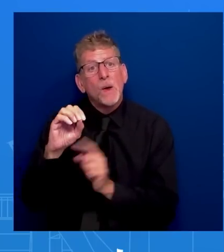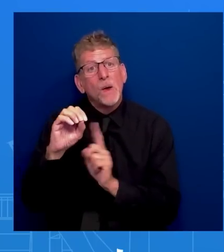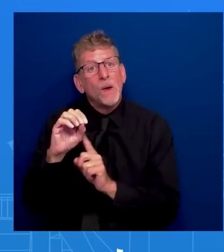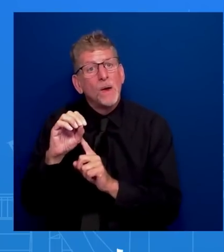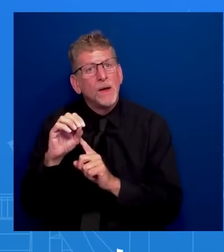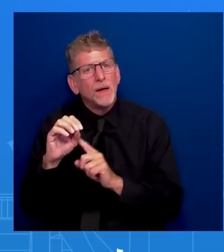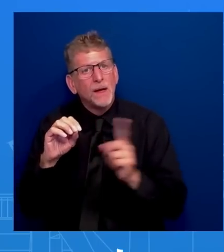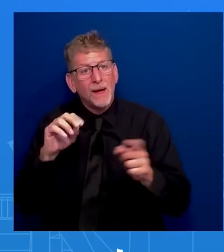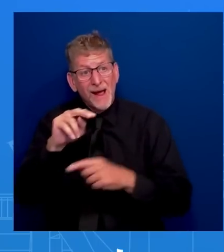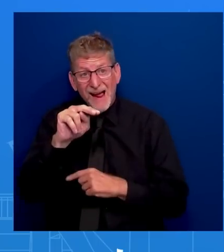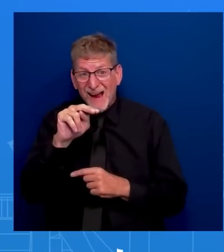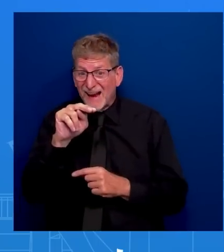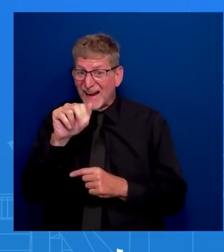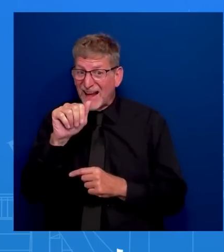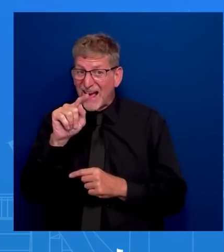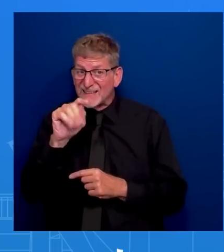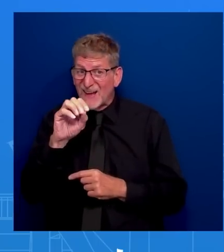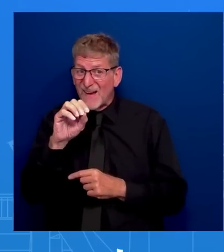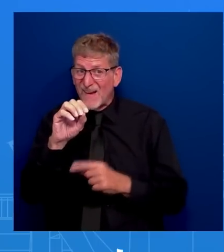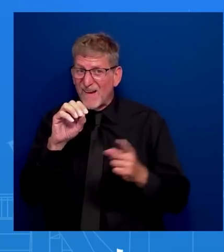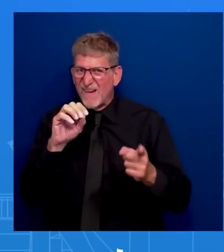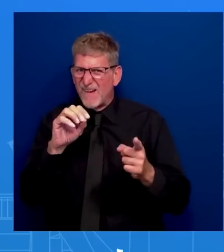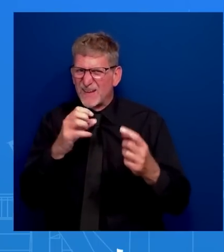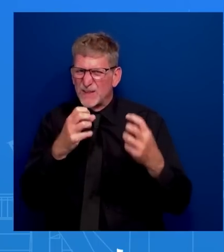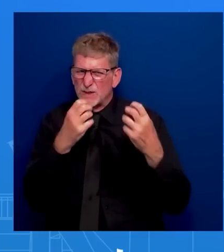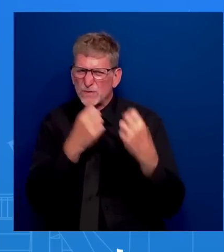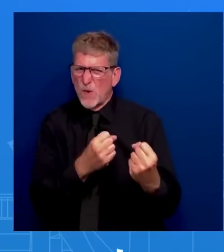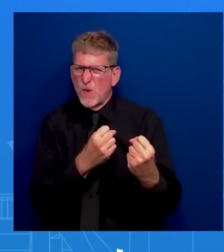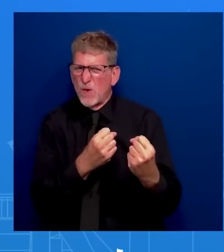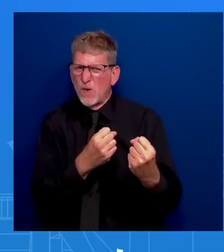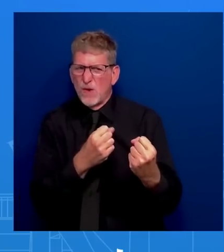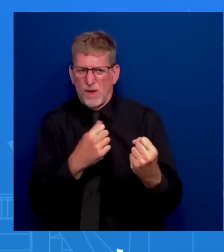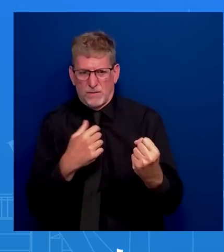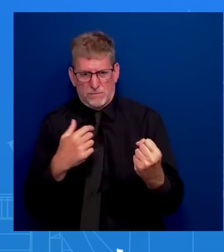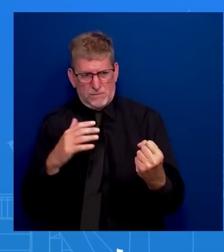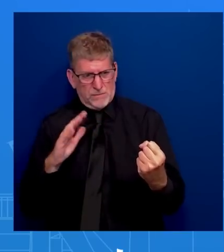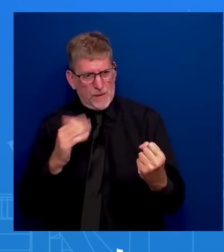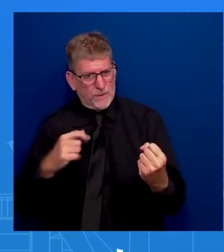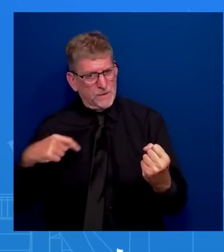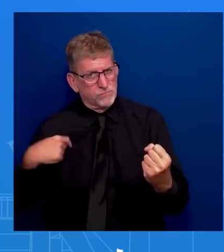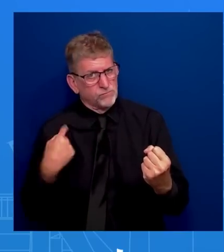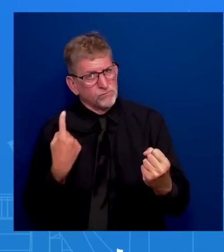because of his leadership abroad. So I think there's still more work to be done.